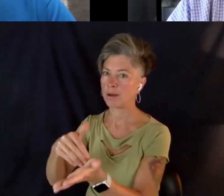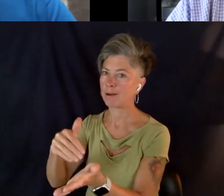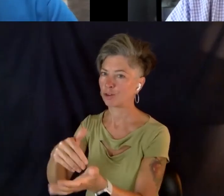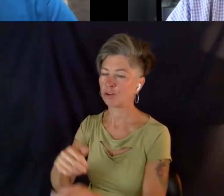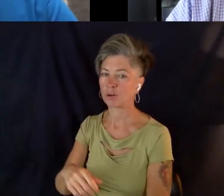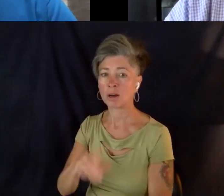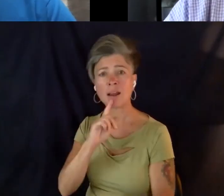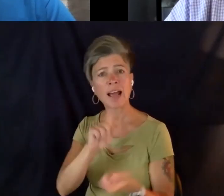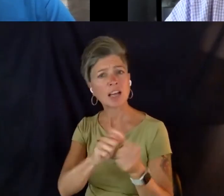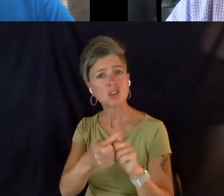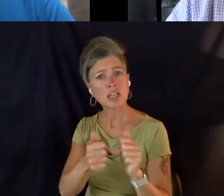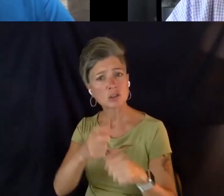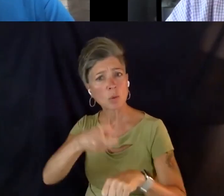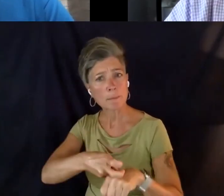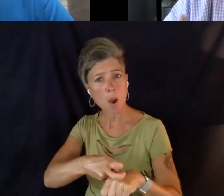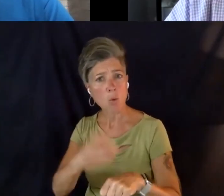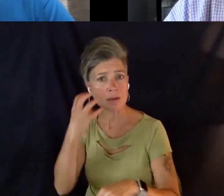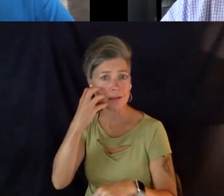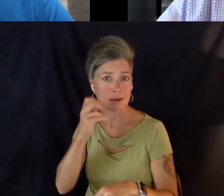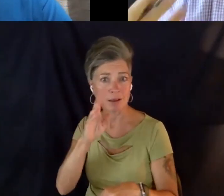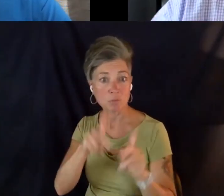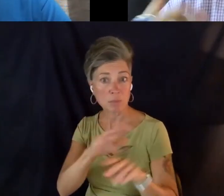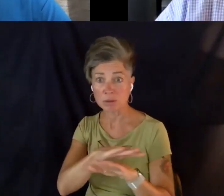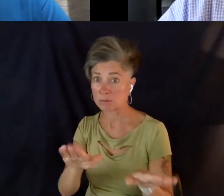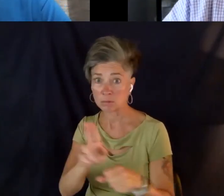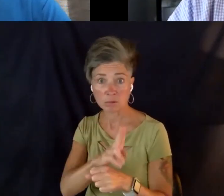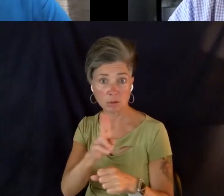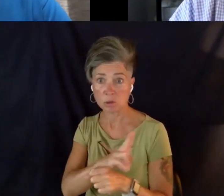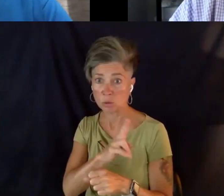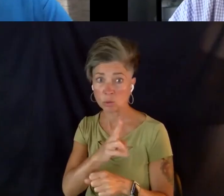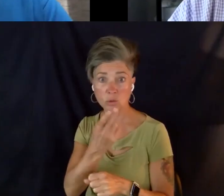excuse me, if people are not on estrogen or testosterone or on any form of hormone?